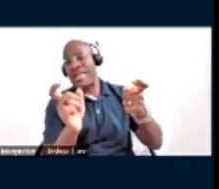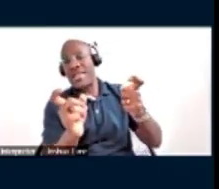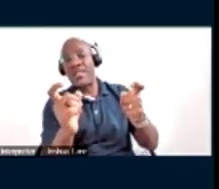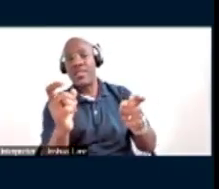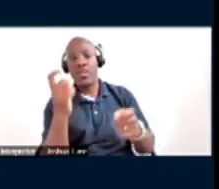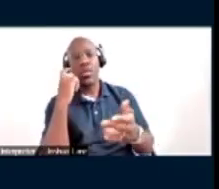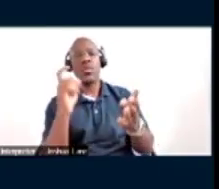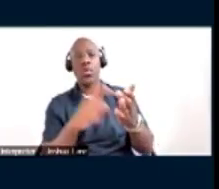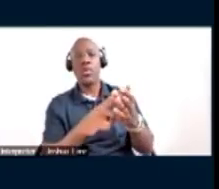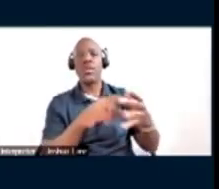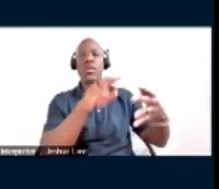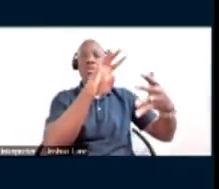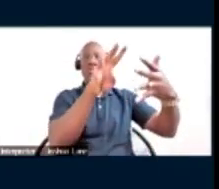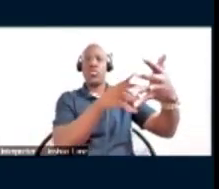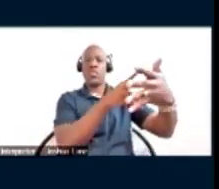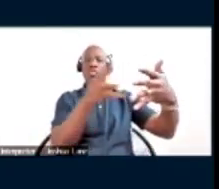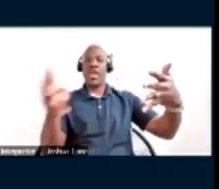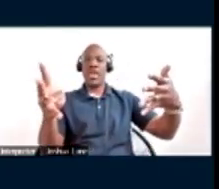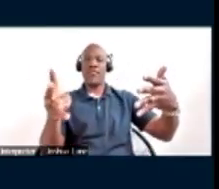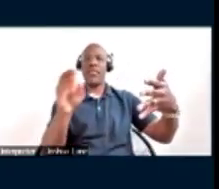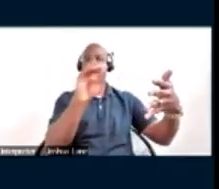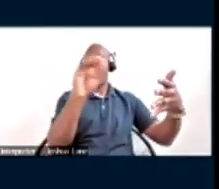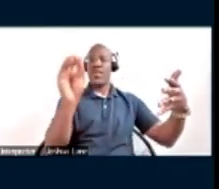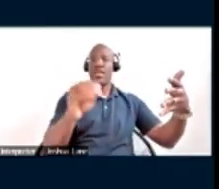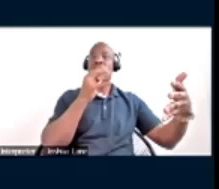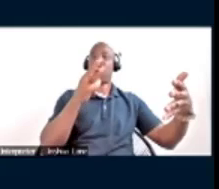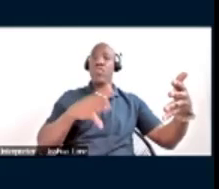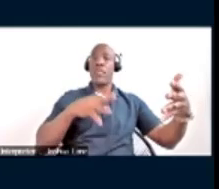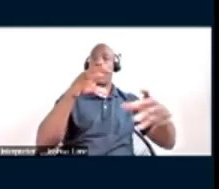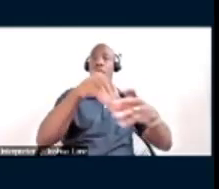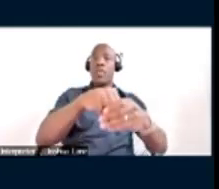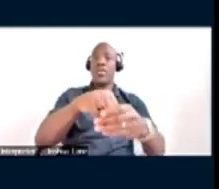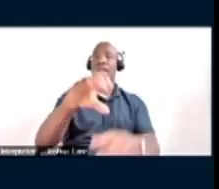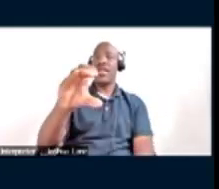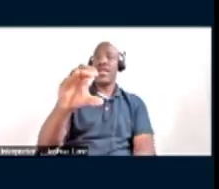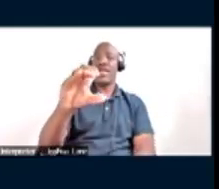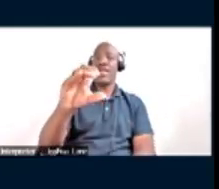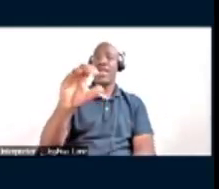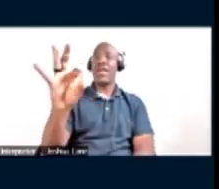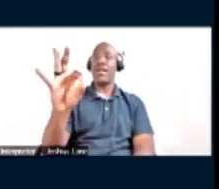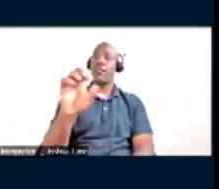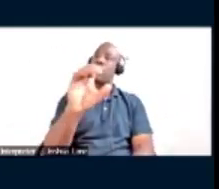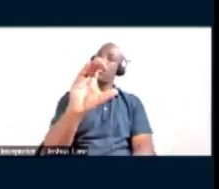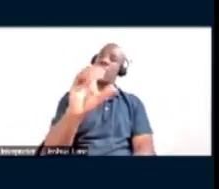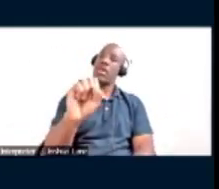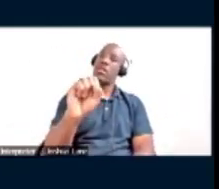of the percent of women on CSR rosters over the last. This is over the last three years.